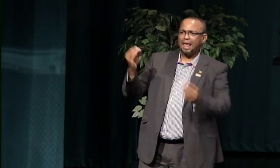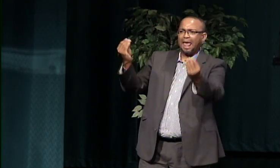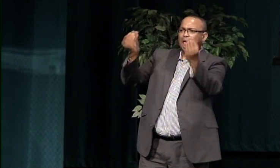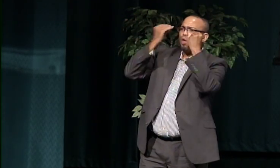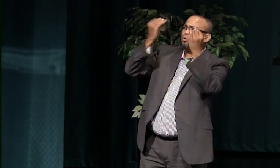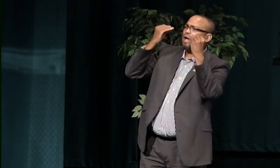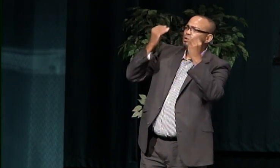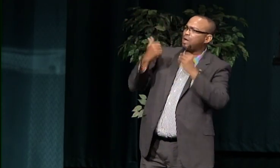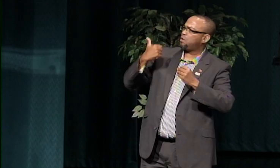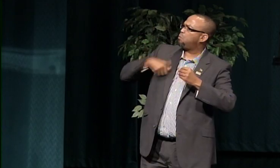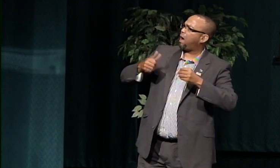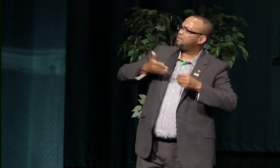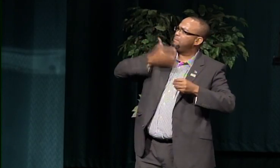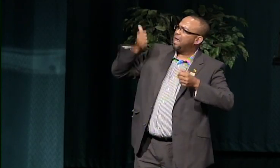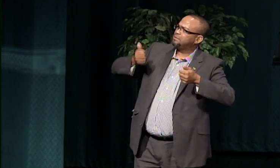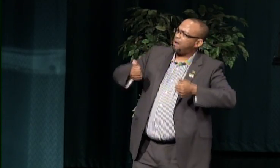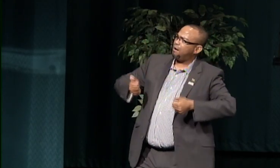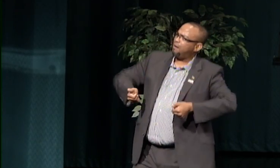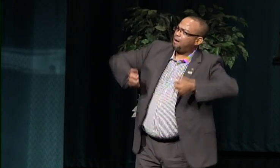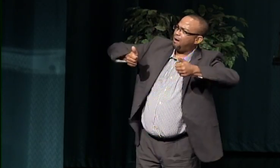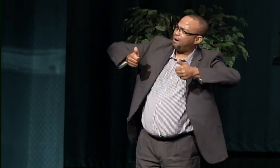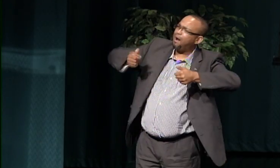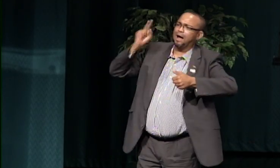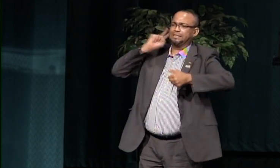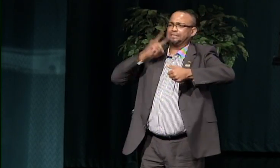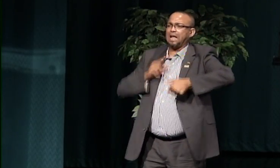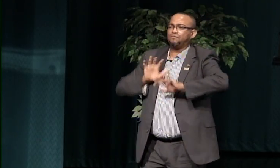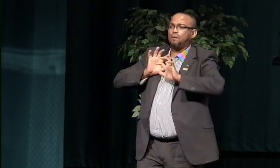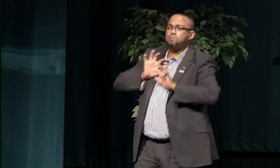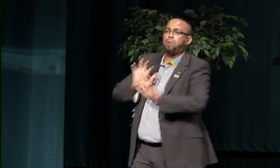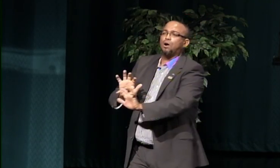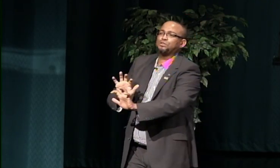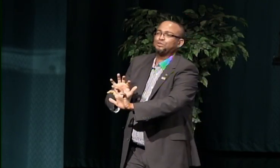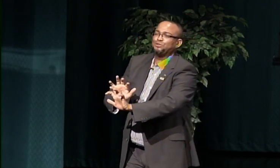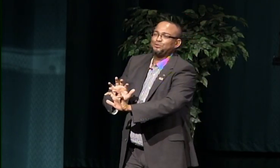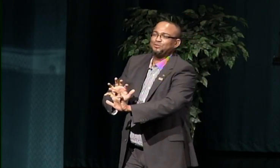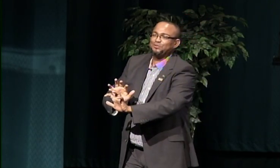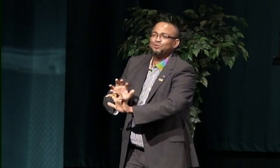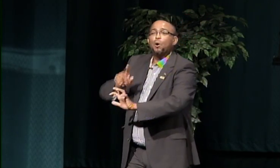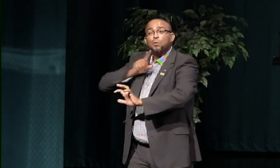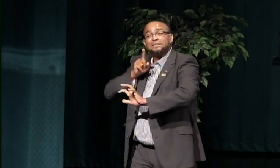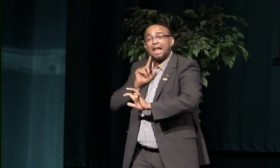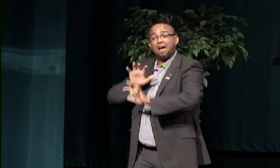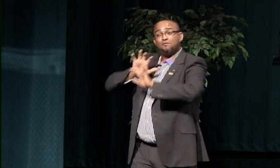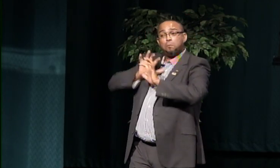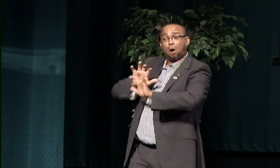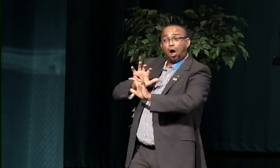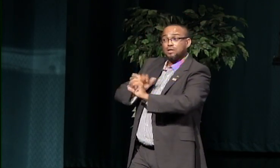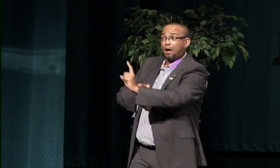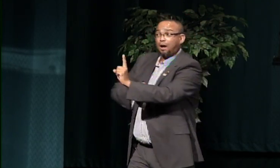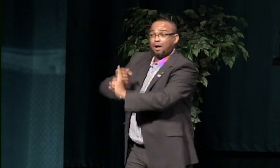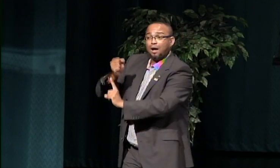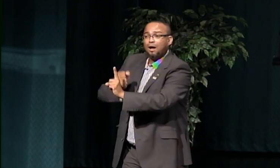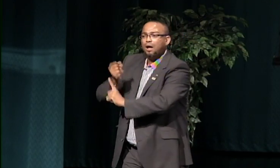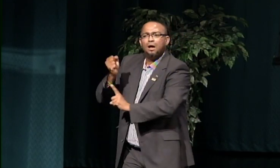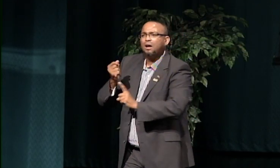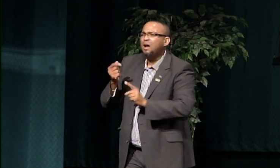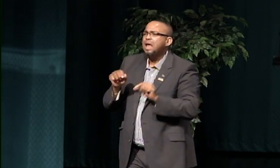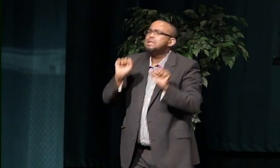2003, we had a deaf march, a deaf education march.